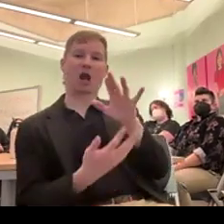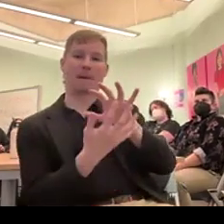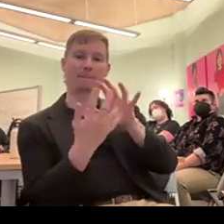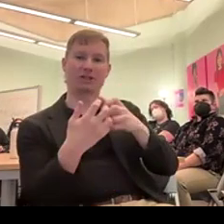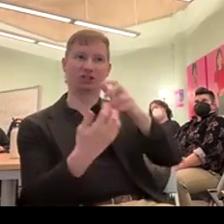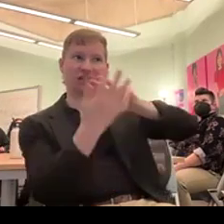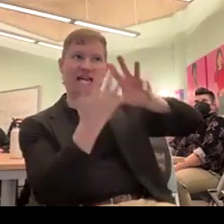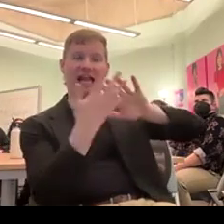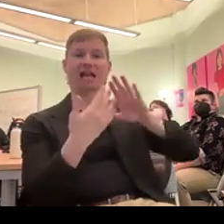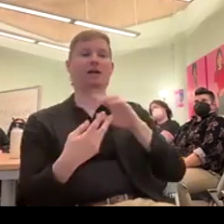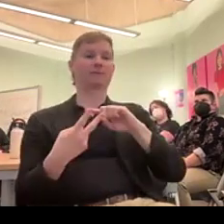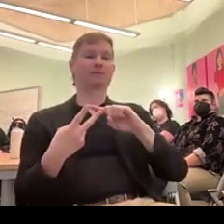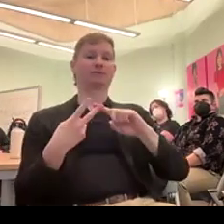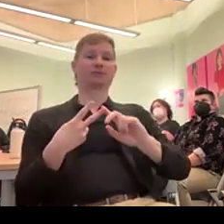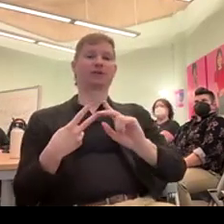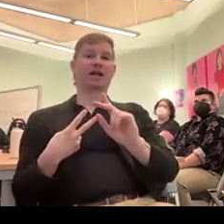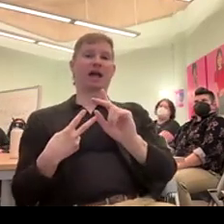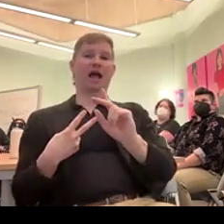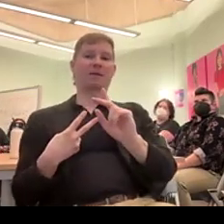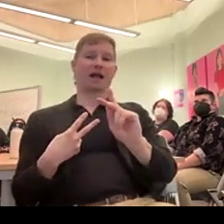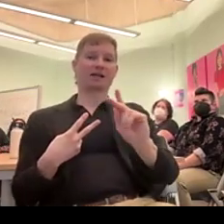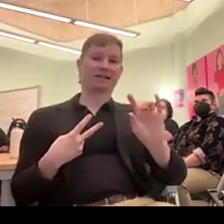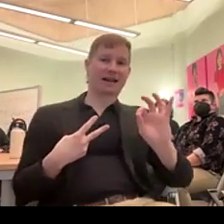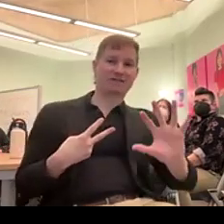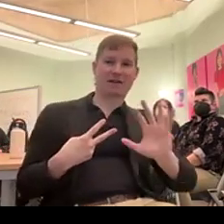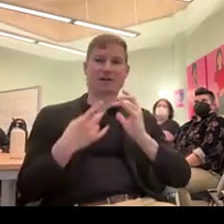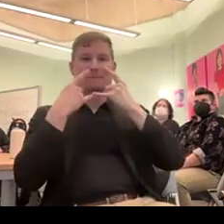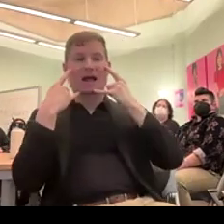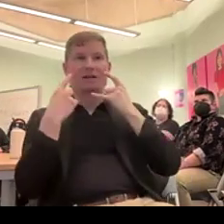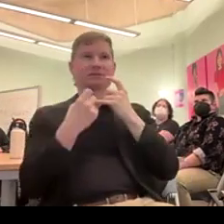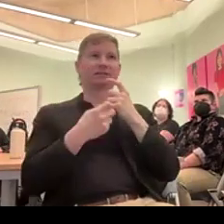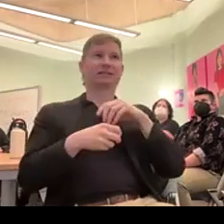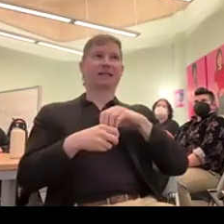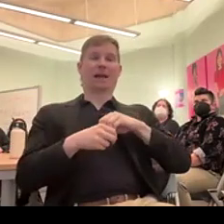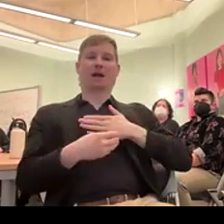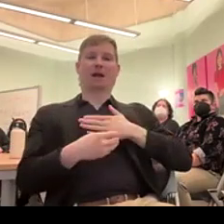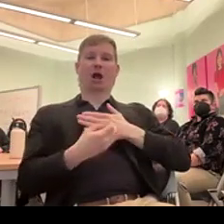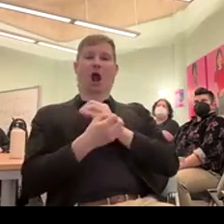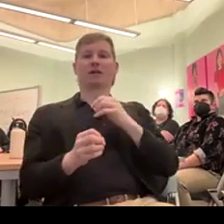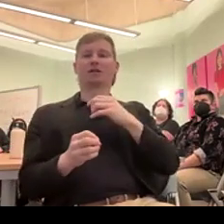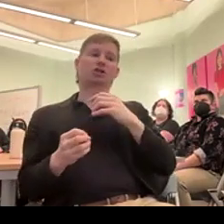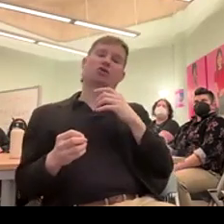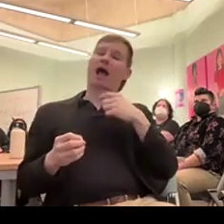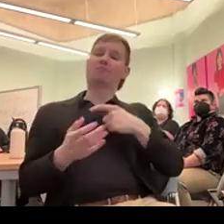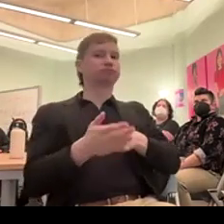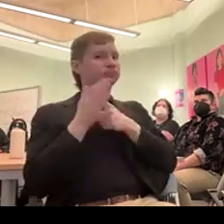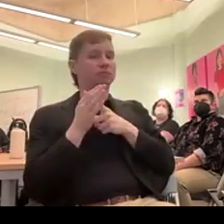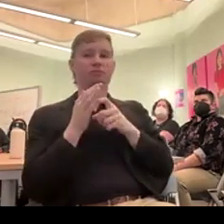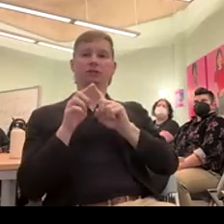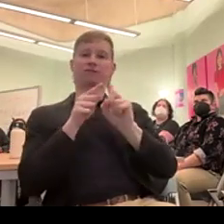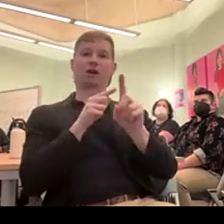purifiers in our office, get masks, K95 masks in our office. And again, that strongarming of like,